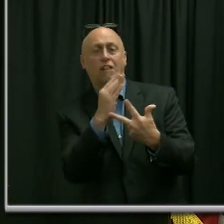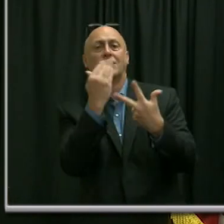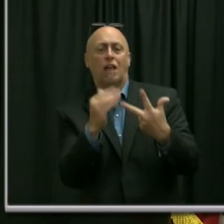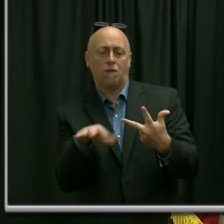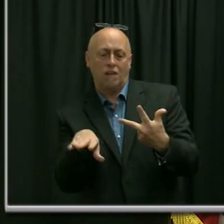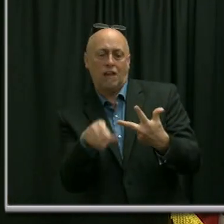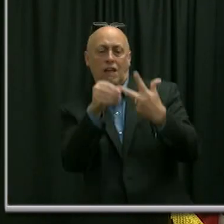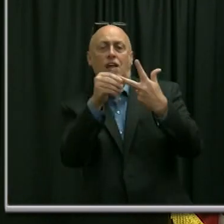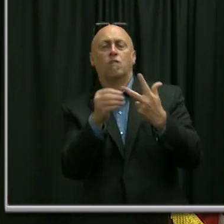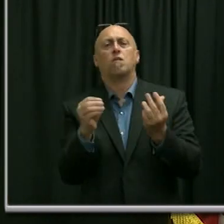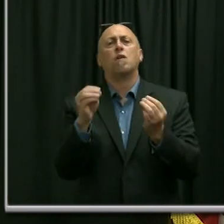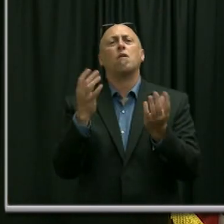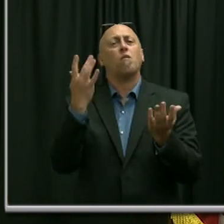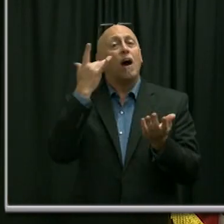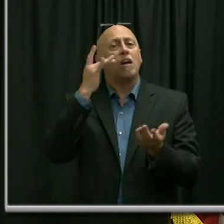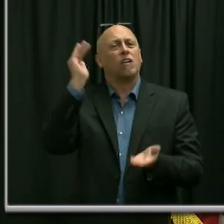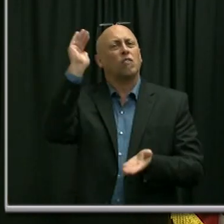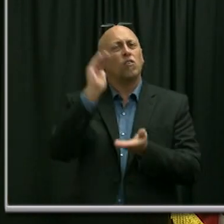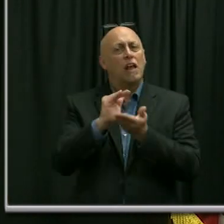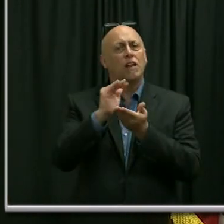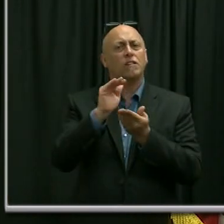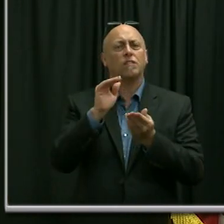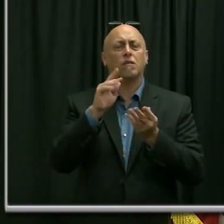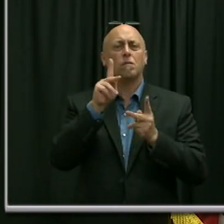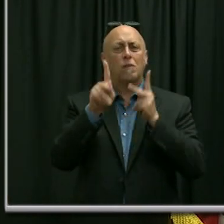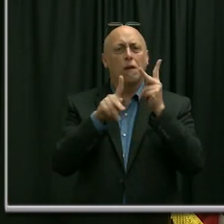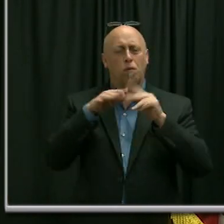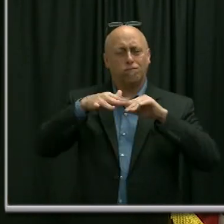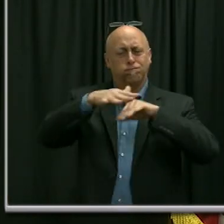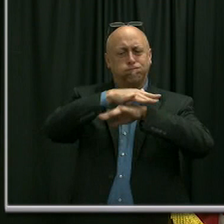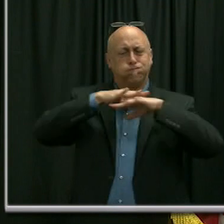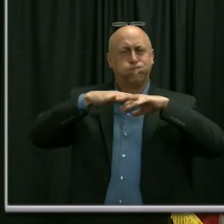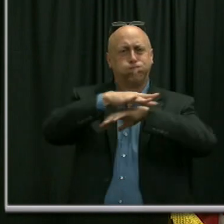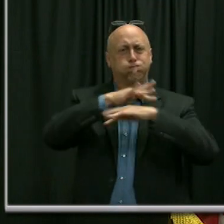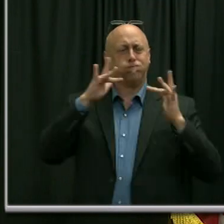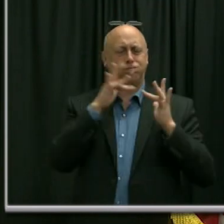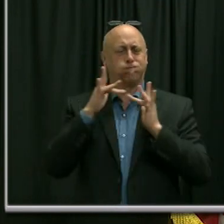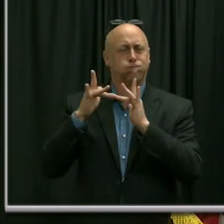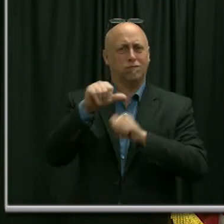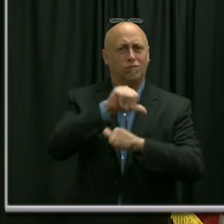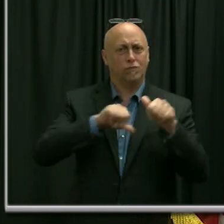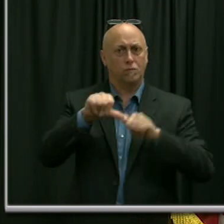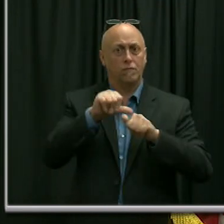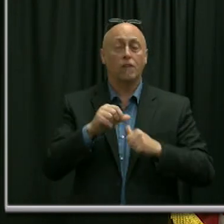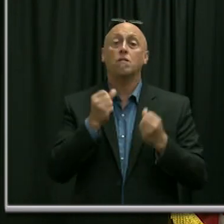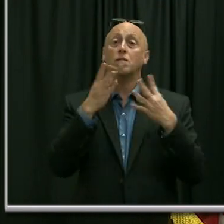OF THE ACTIONS WE HAVE ALREADY TAKEN IN THE CITY TO REDUCE